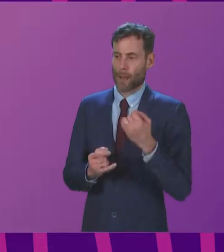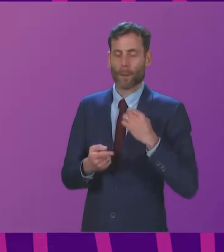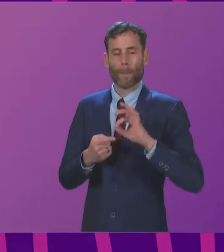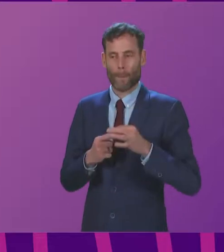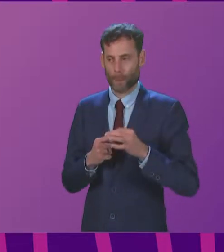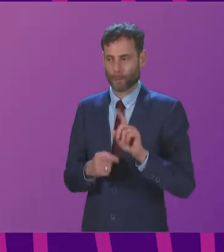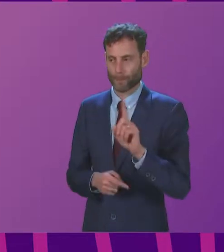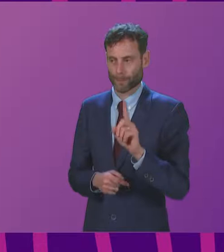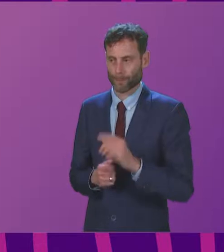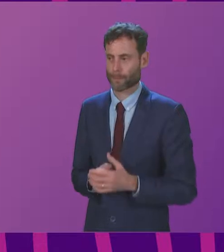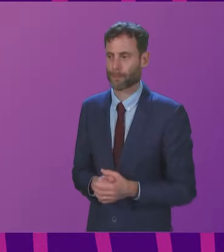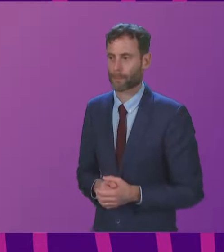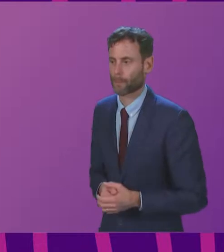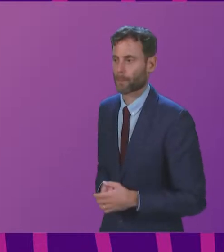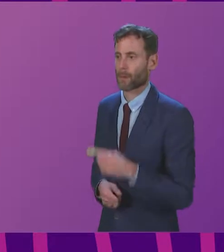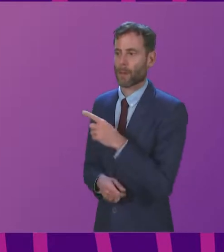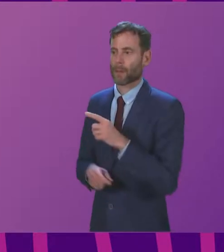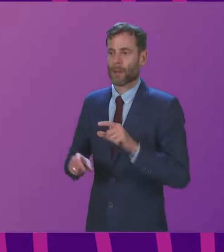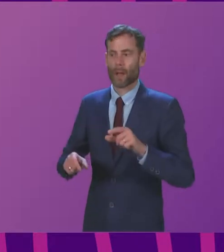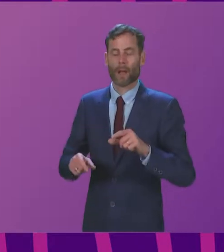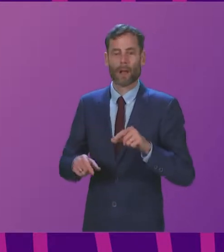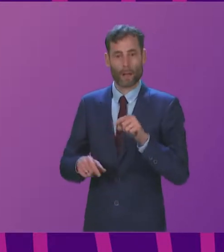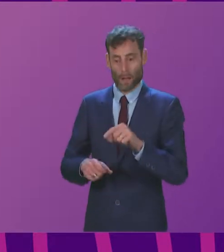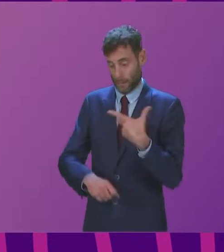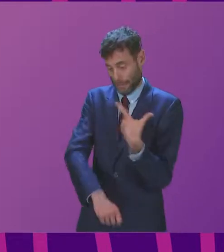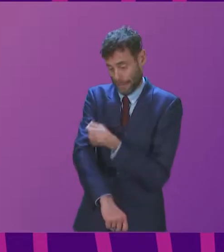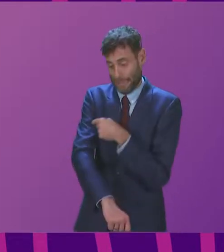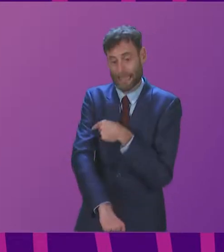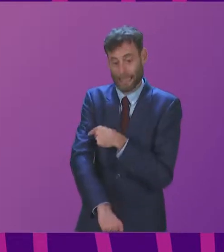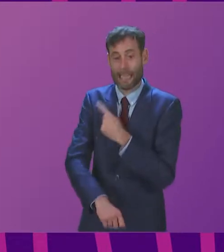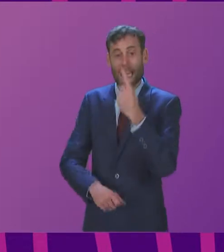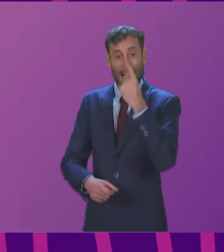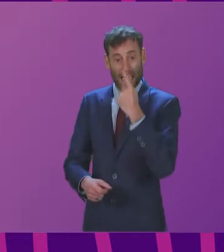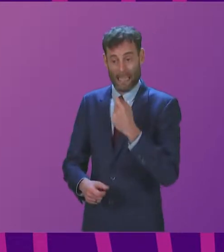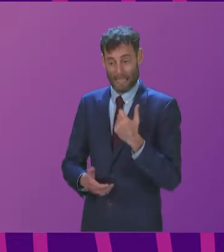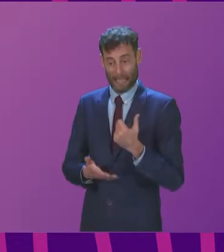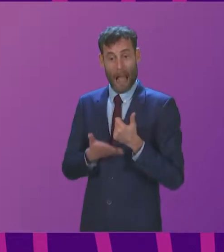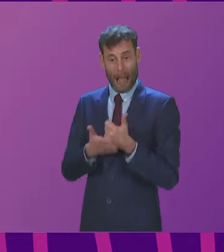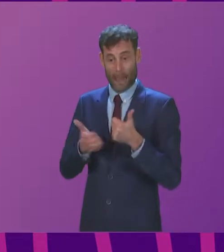We know that the effectiveness of the vaccine reduces six months after the second dose.